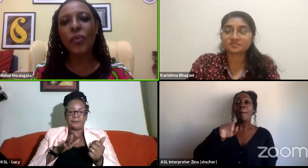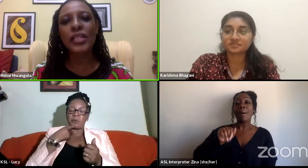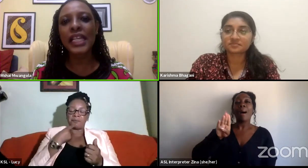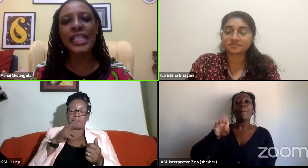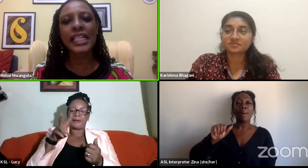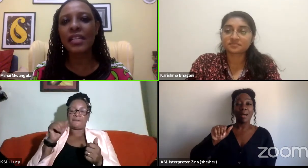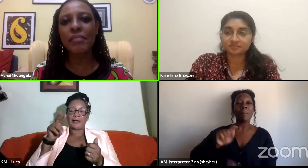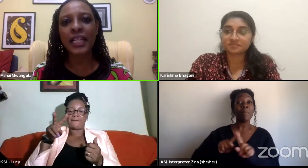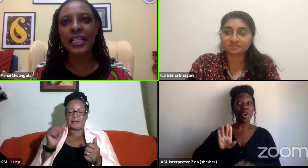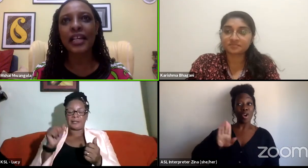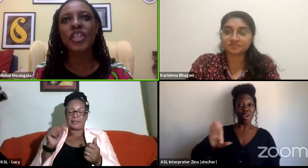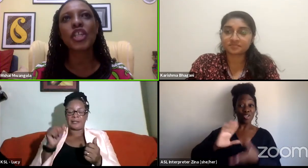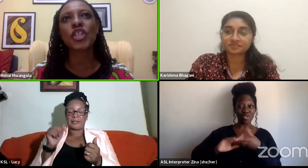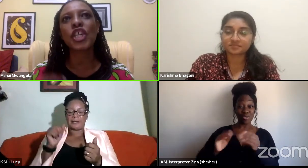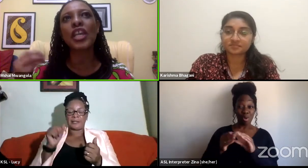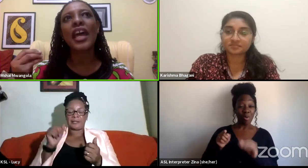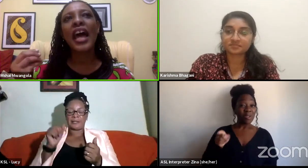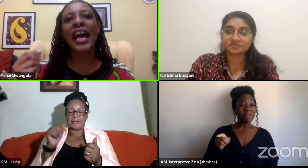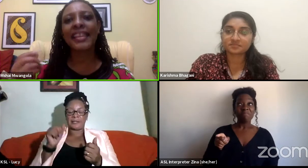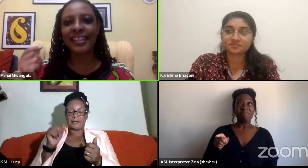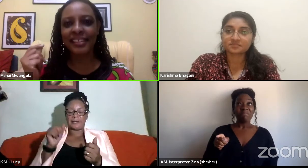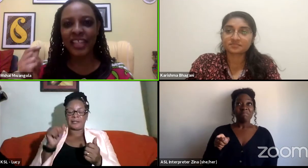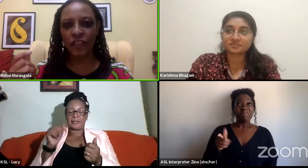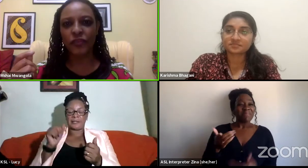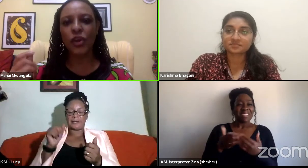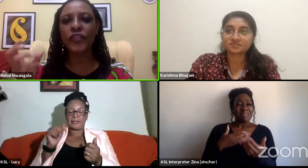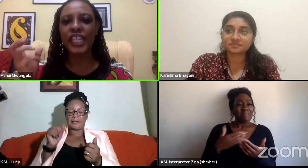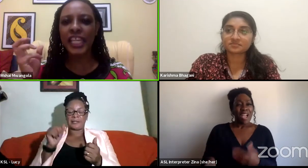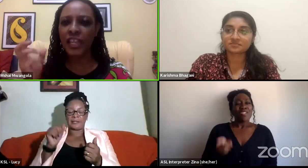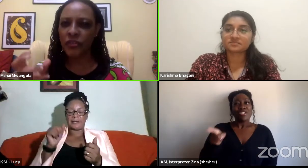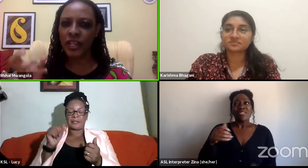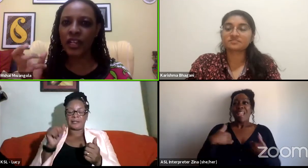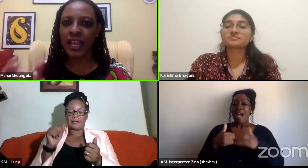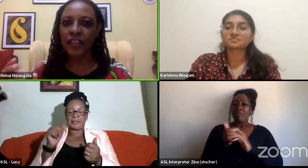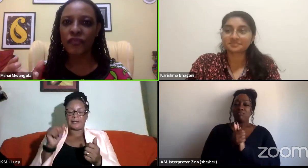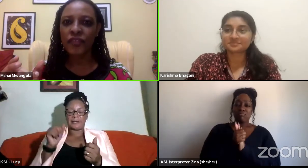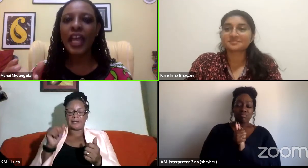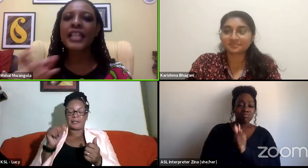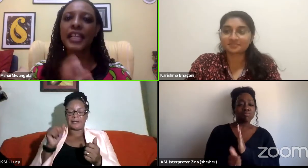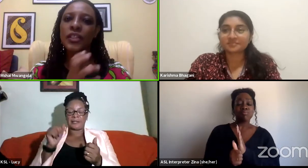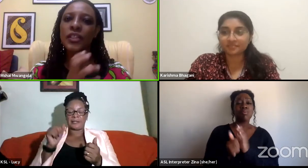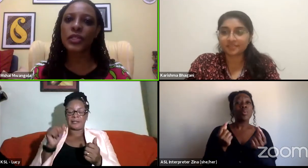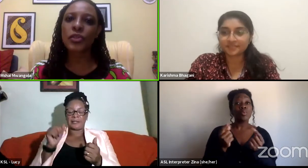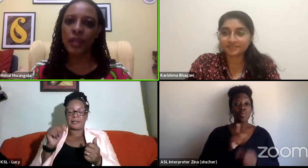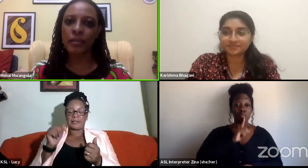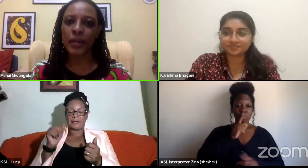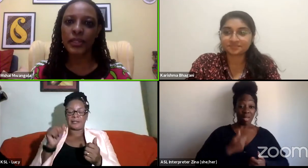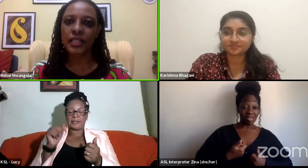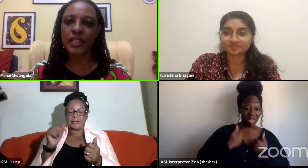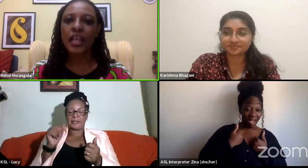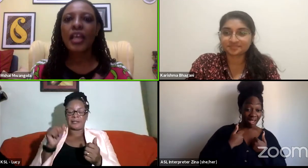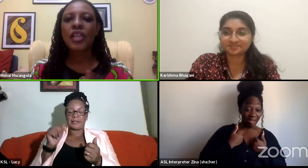was it didn't matter, she had this gift of taking real life and telling you a story about it.